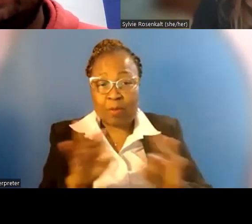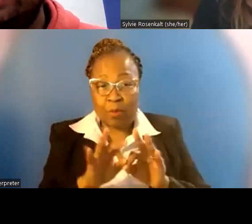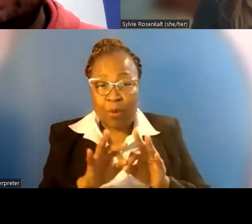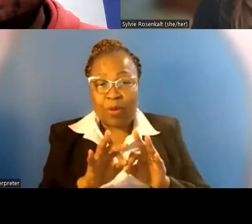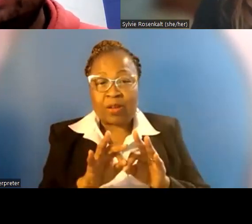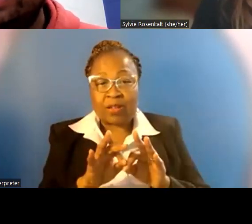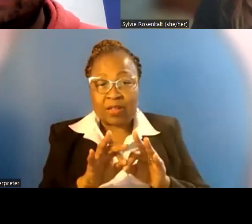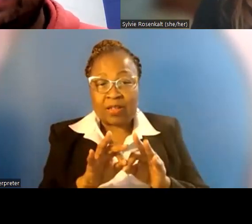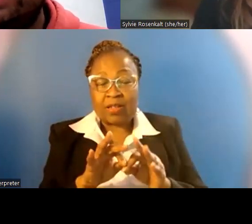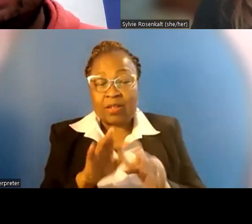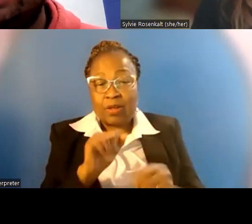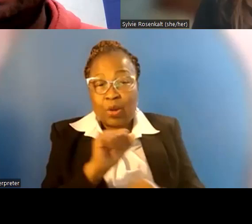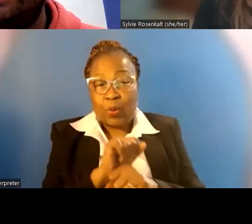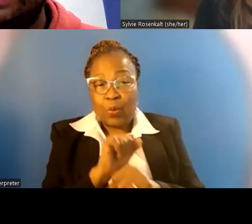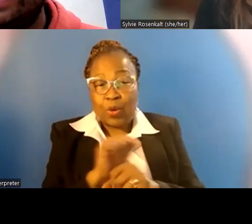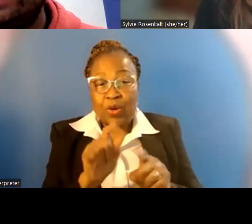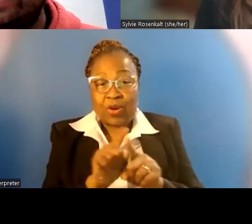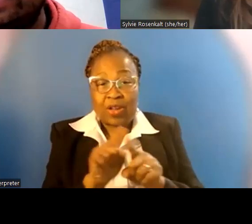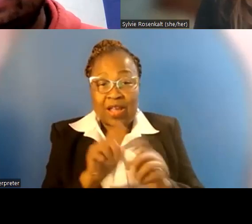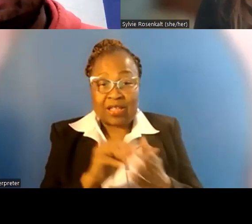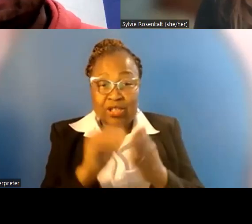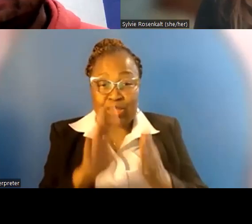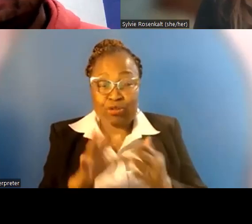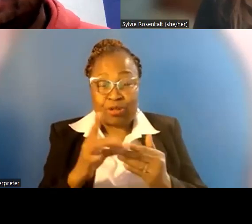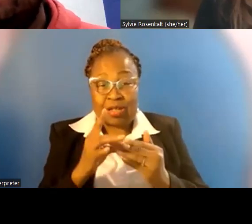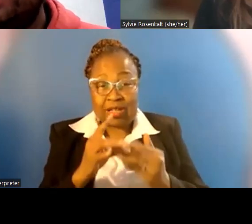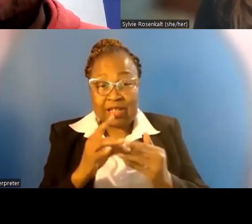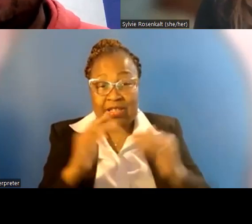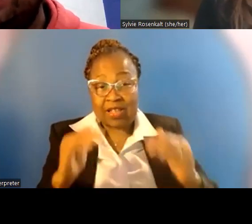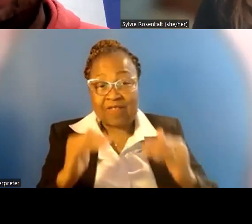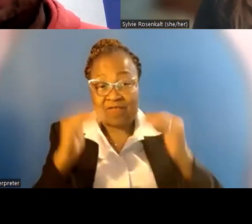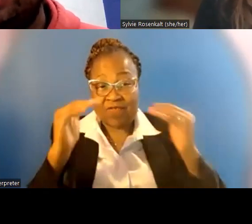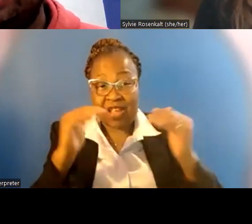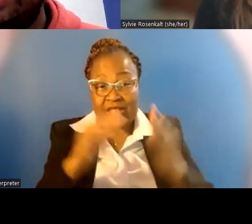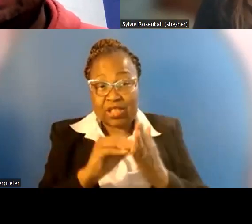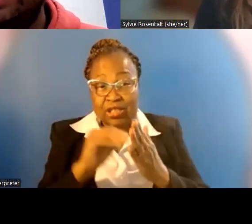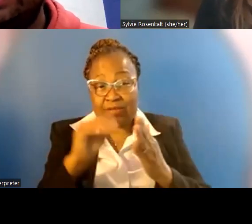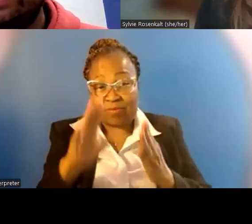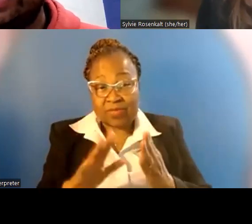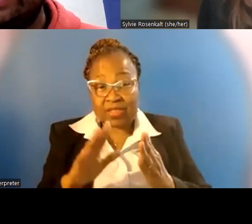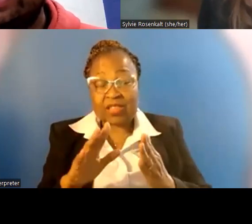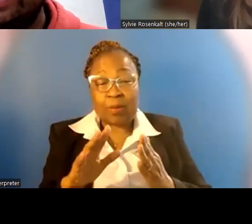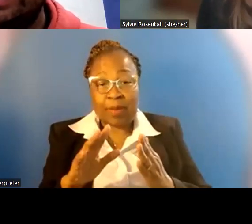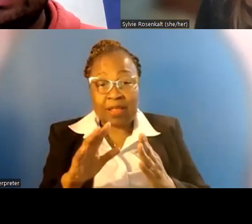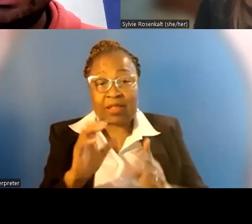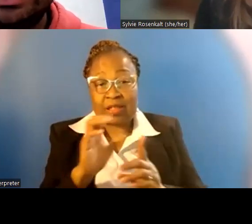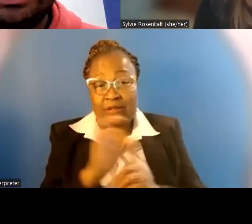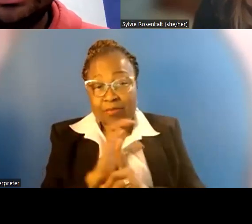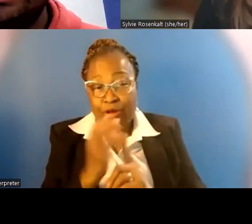as student leaders in advancing disability identity, disability culture and disability justice?